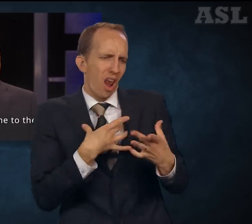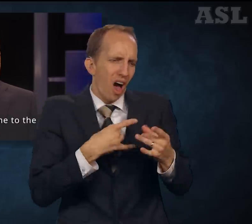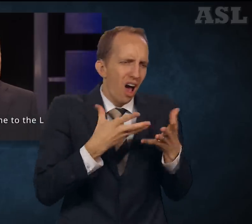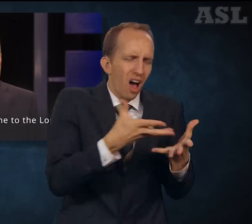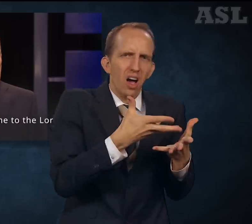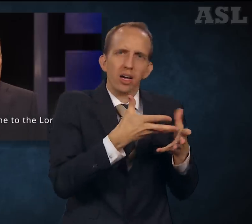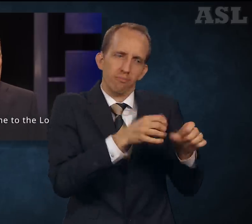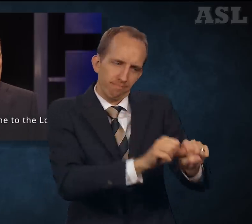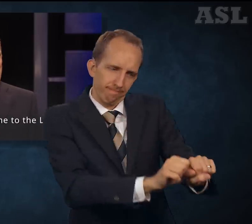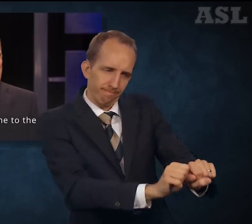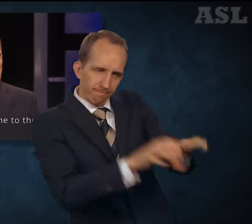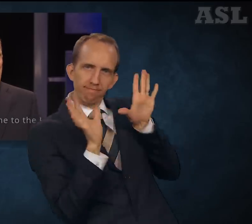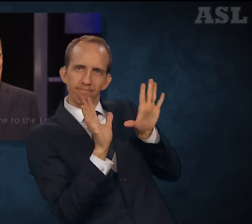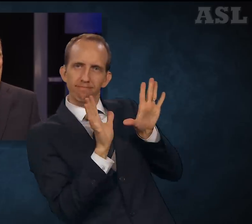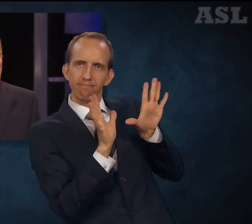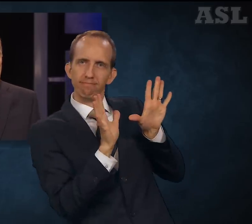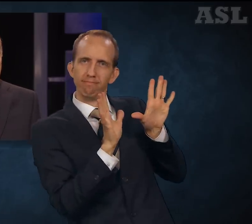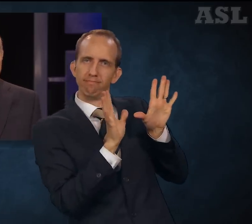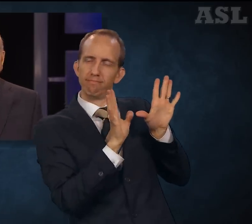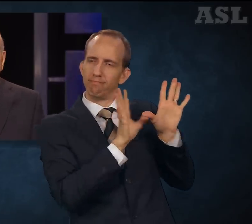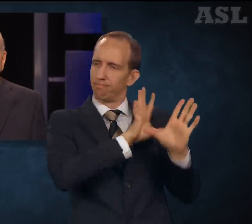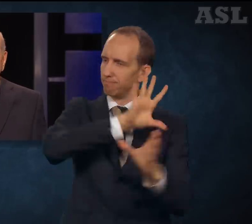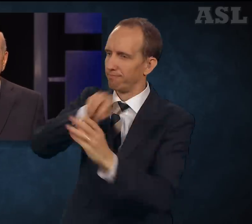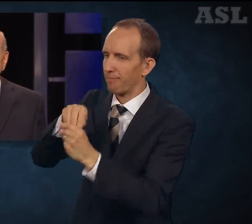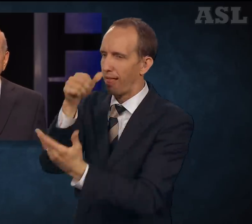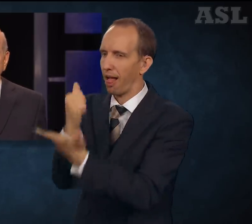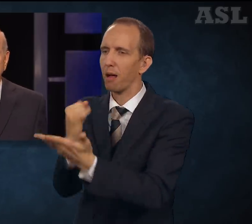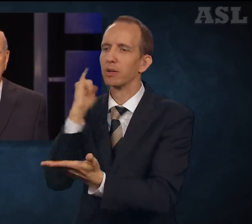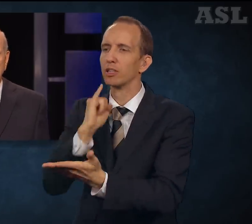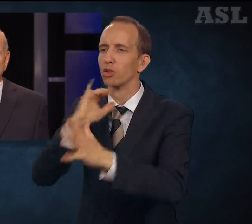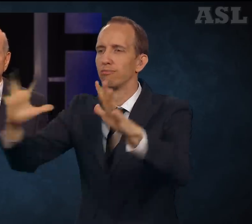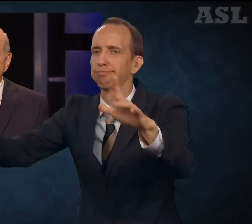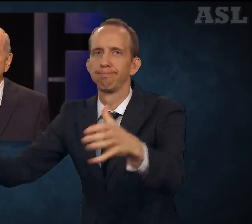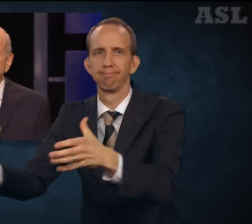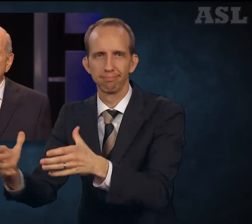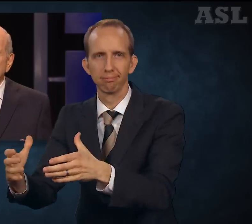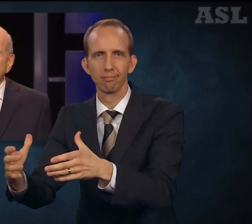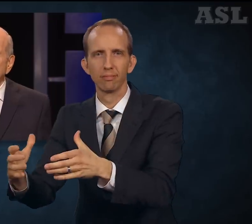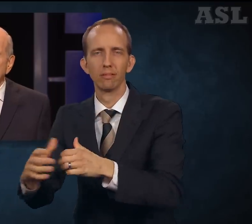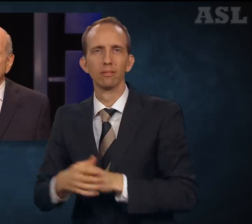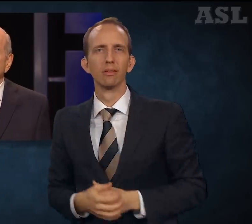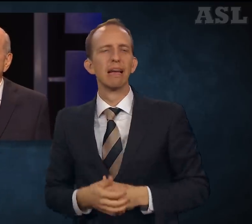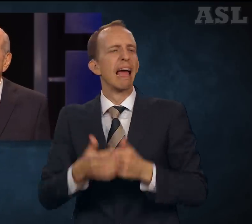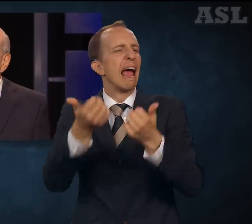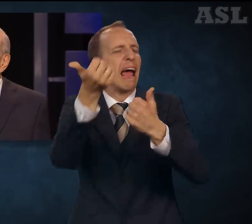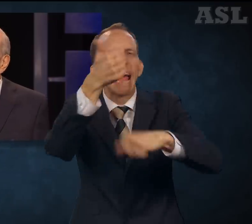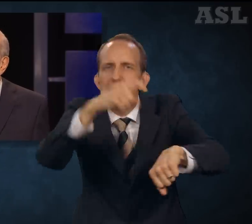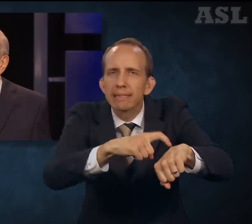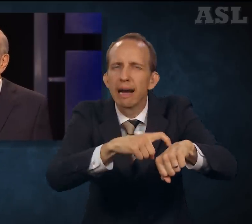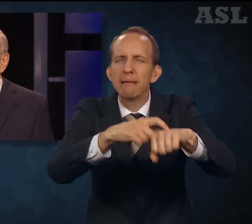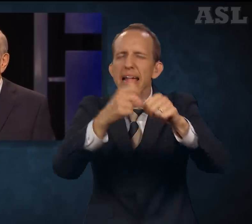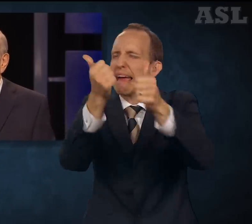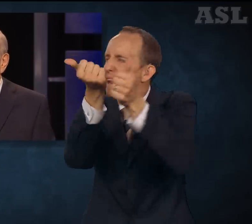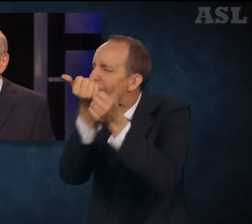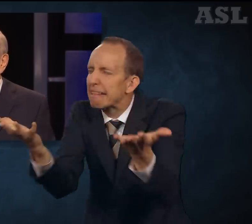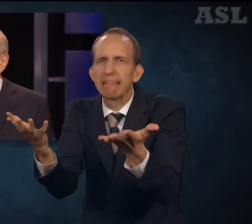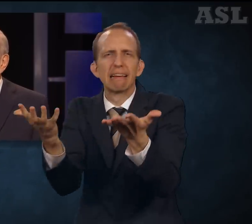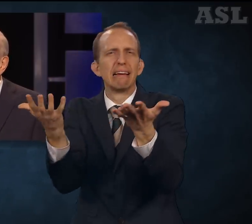USE THAT TIME TO HELP GATHER